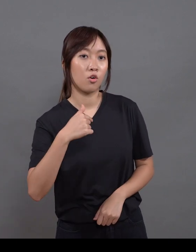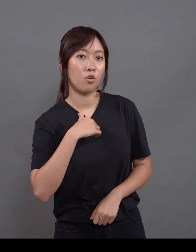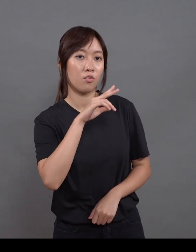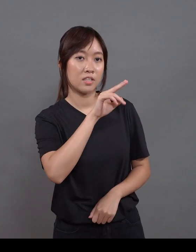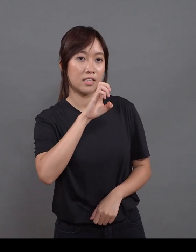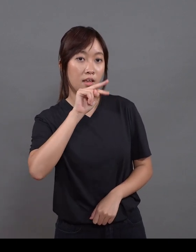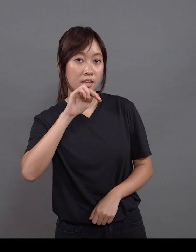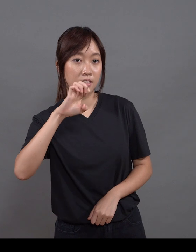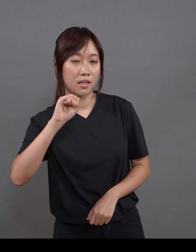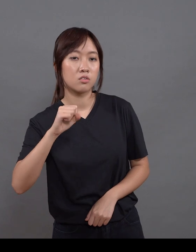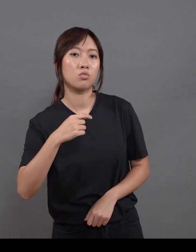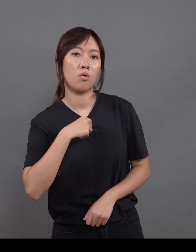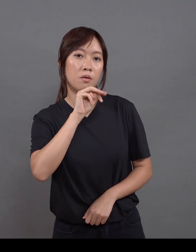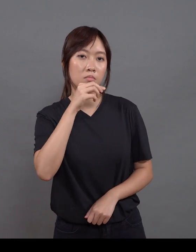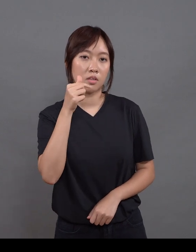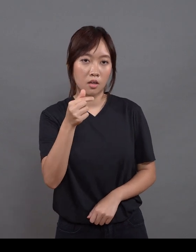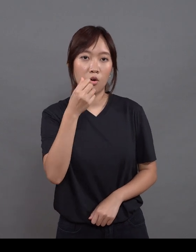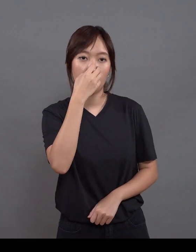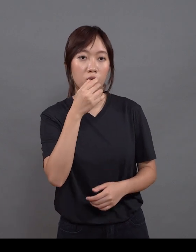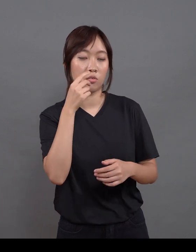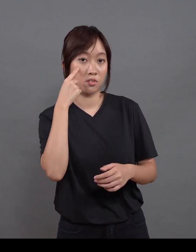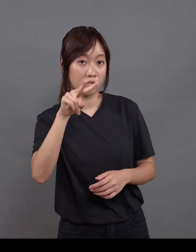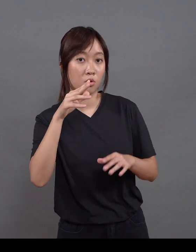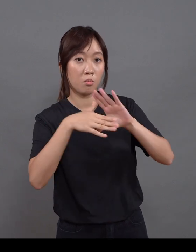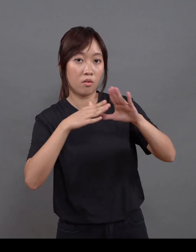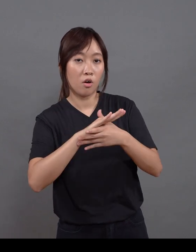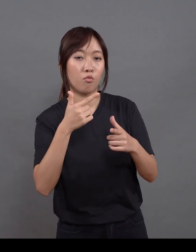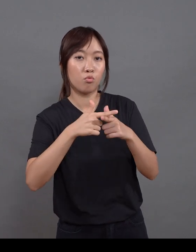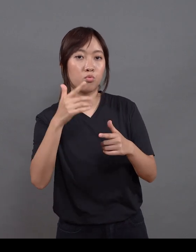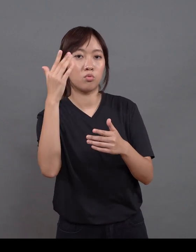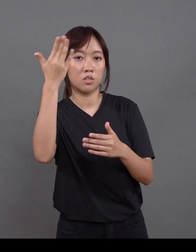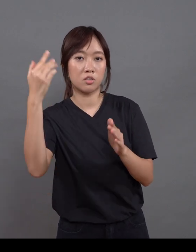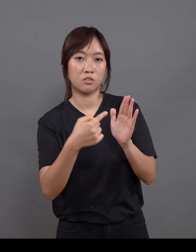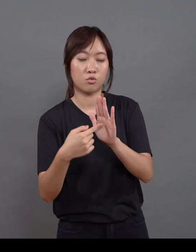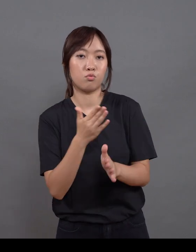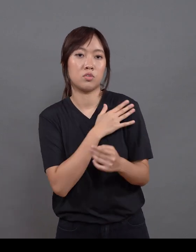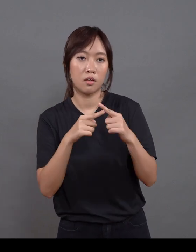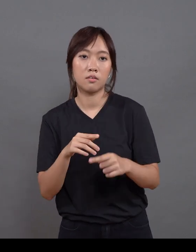[Cantonese] Hello I am Vennes Cheng the Associate Curator of Hong Kong Visual Culture at M+ [Cantonese] Hi, I am CM Yip